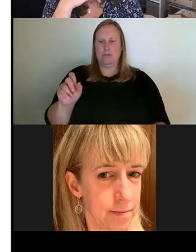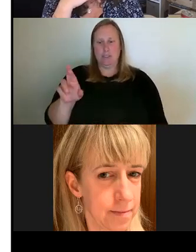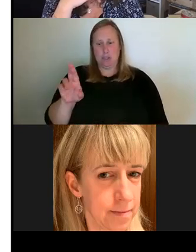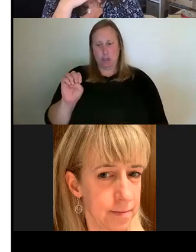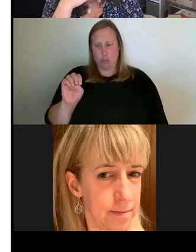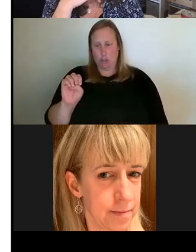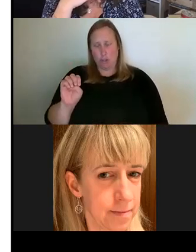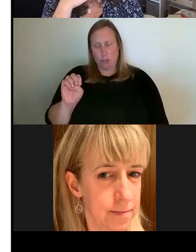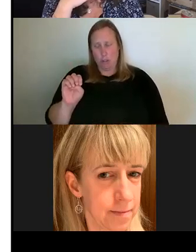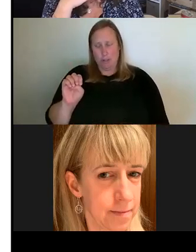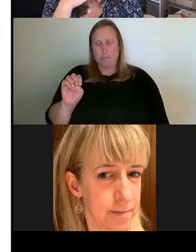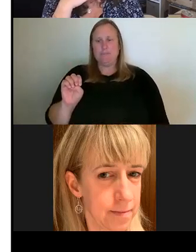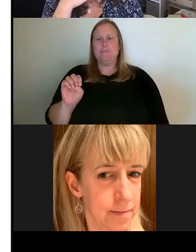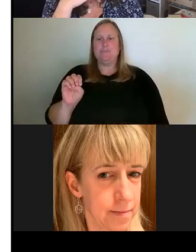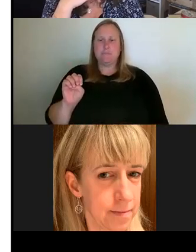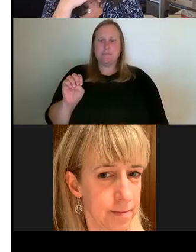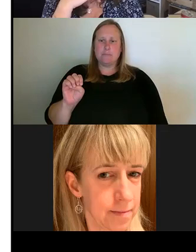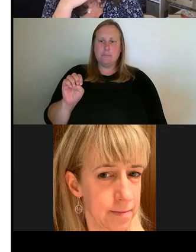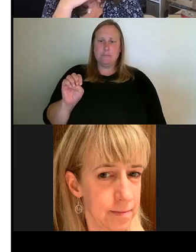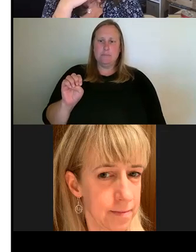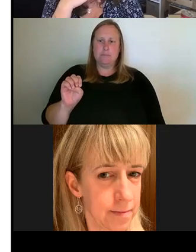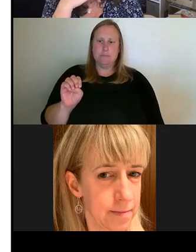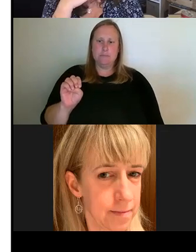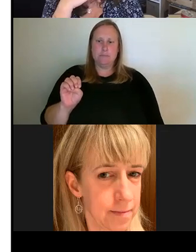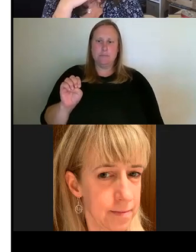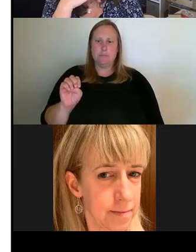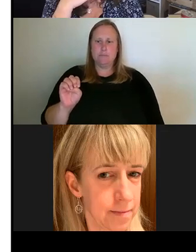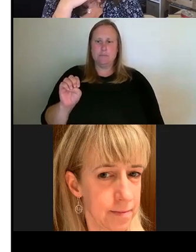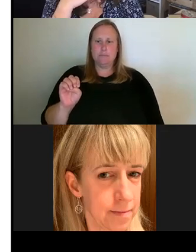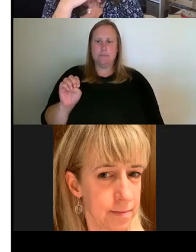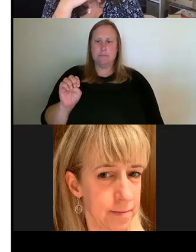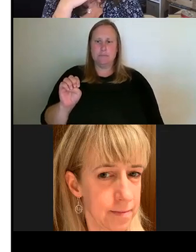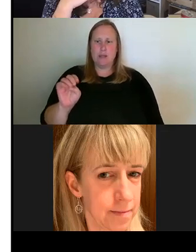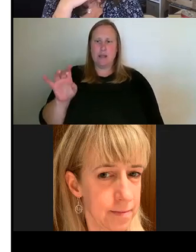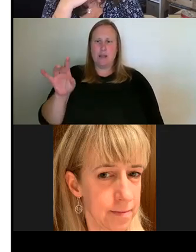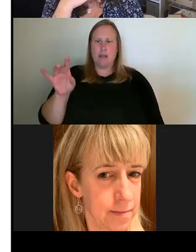basically it was drop your attendees into breakout